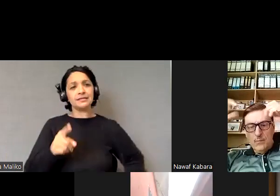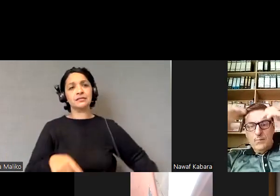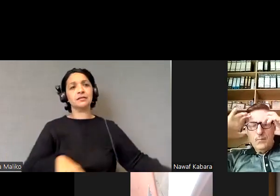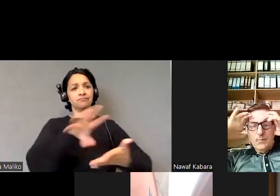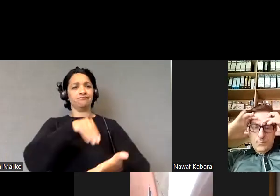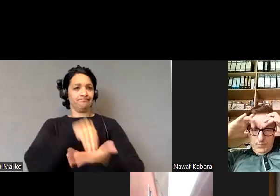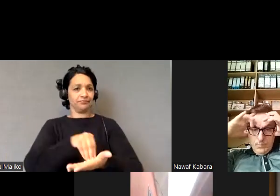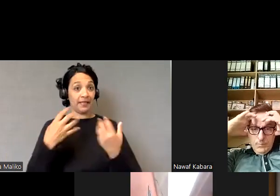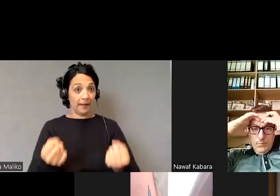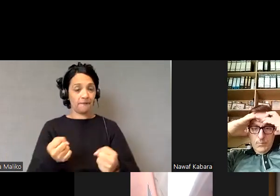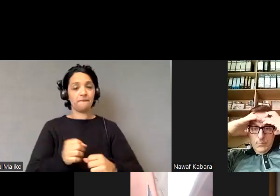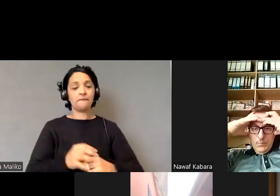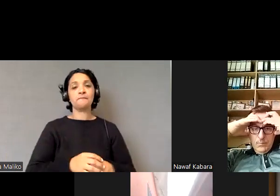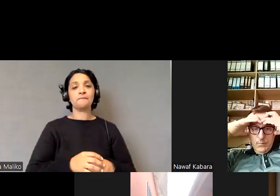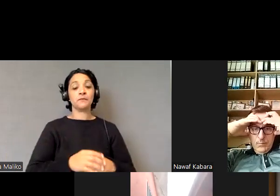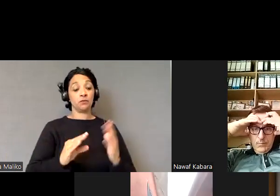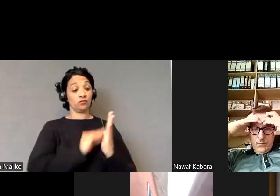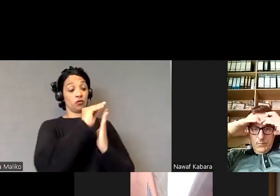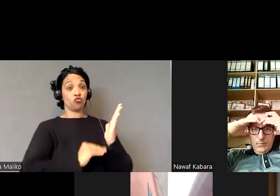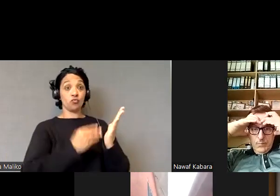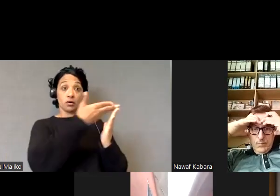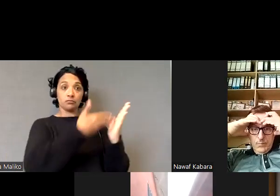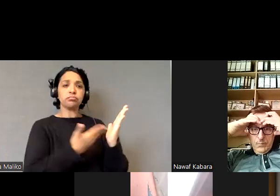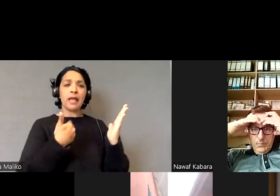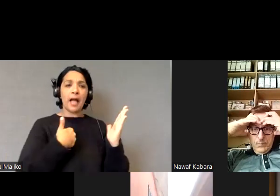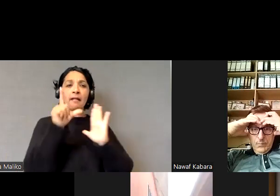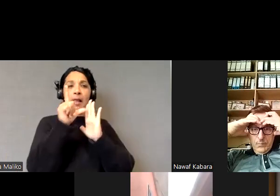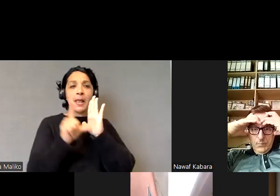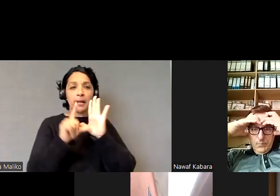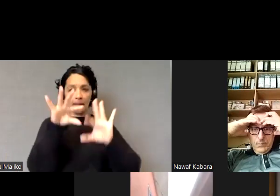The report does contain some legal analysis, but really the most important part as I said